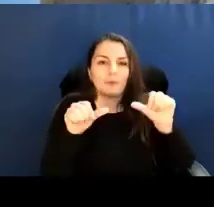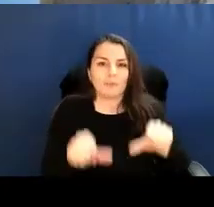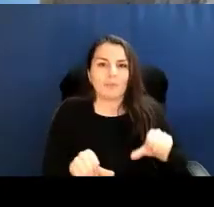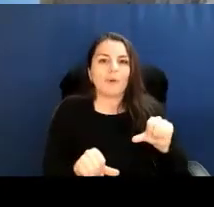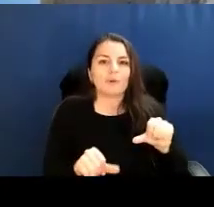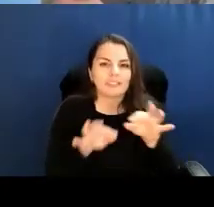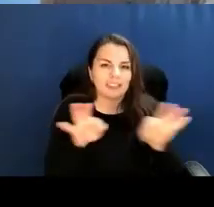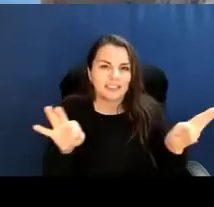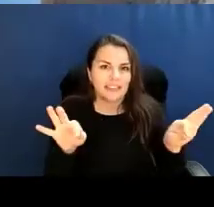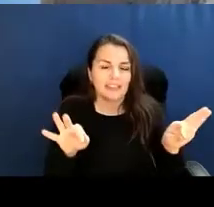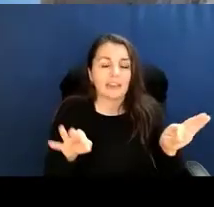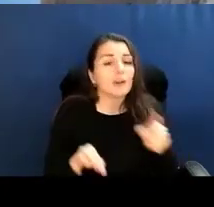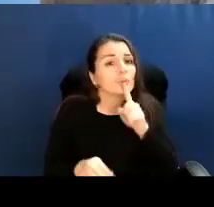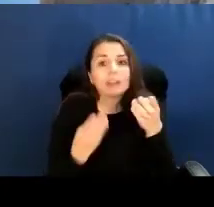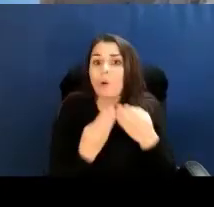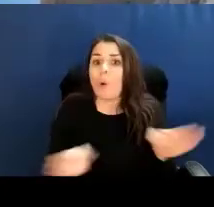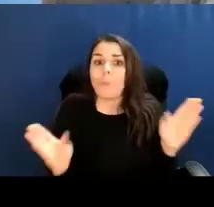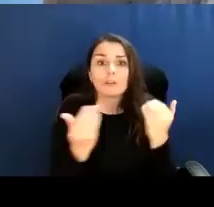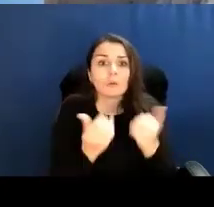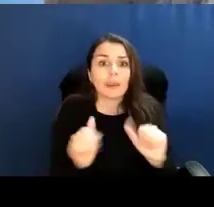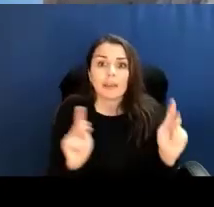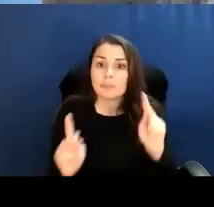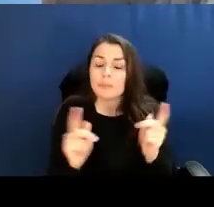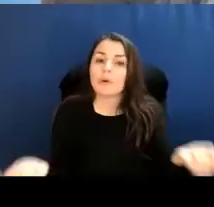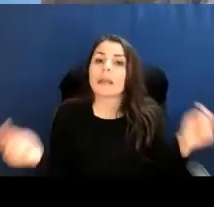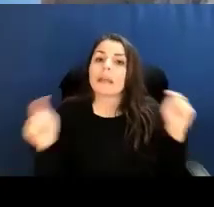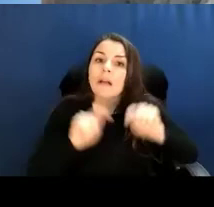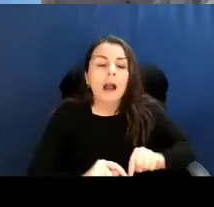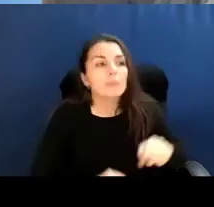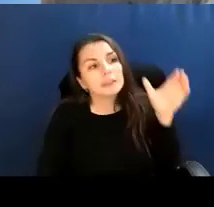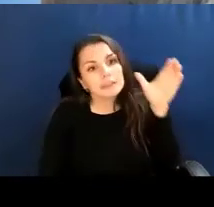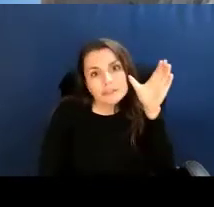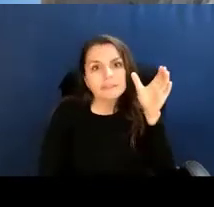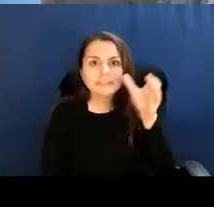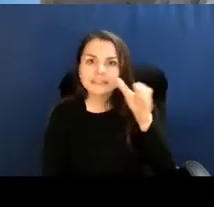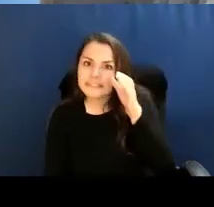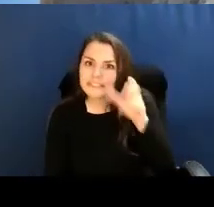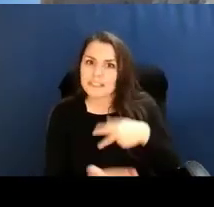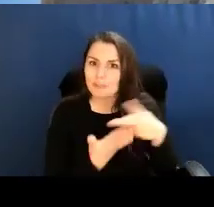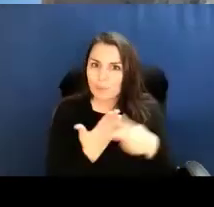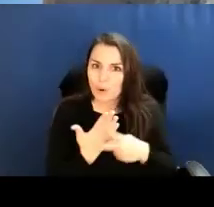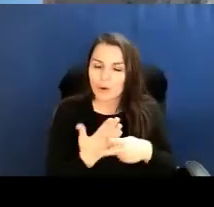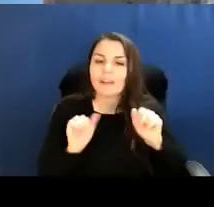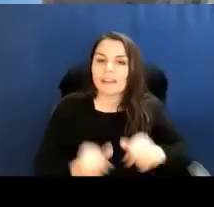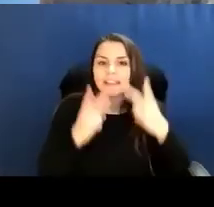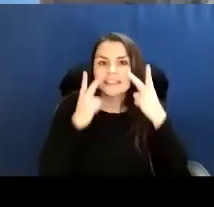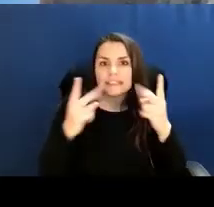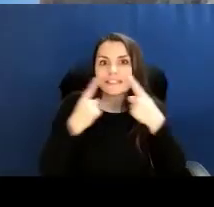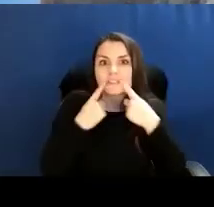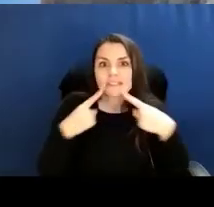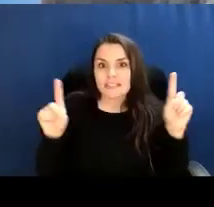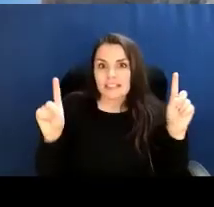so you'll be able to come and hear about the program, how it works, the successes of the program. We have an innovator showcase.